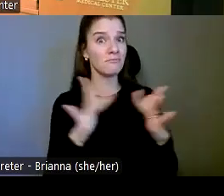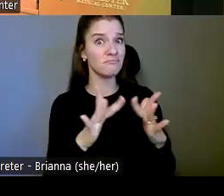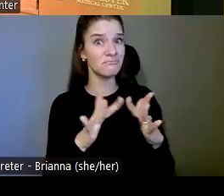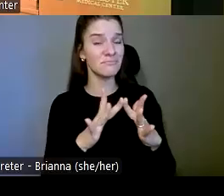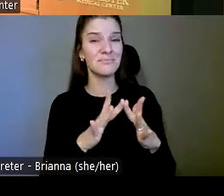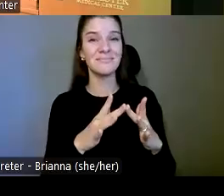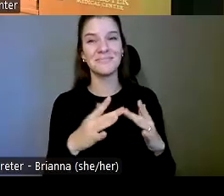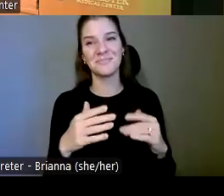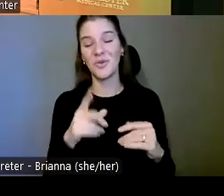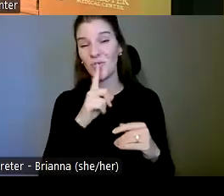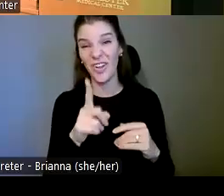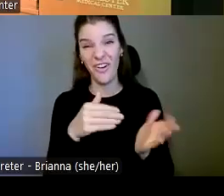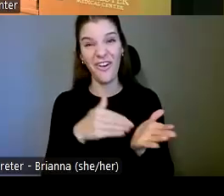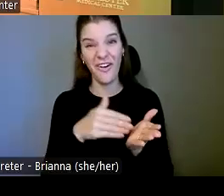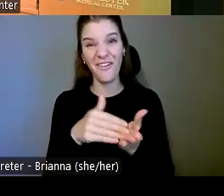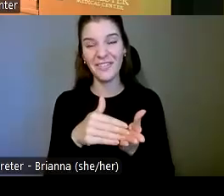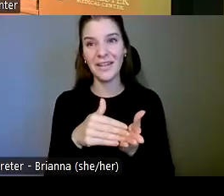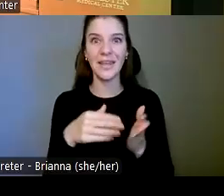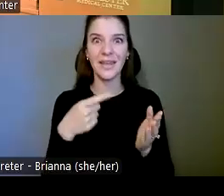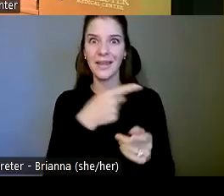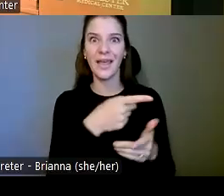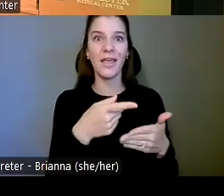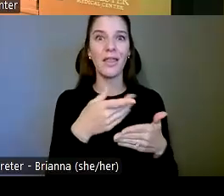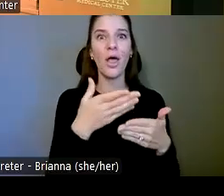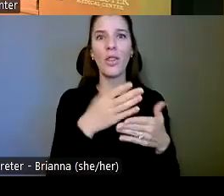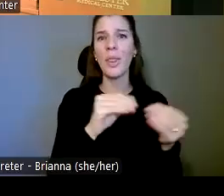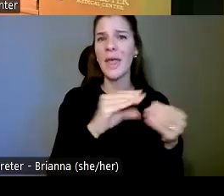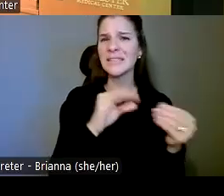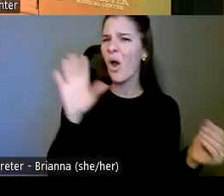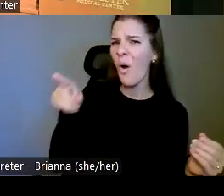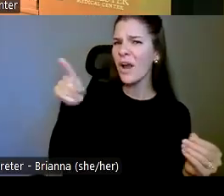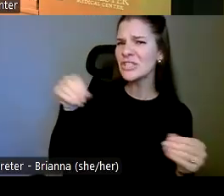hear more sometimes about oh my gosh so and so is in third year of medical school and here she's on